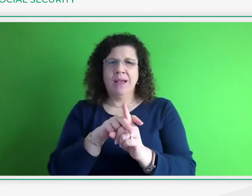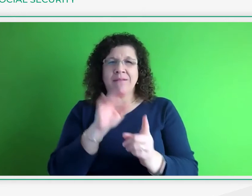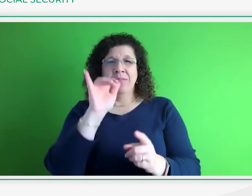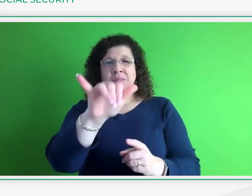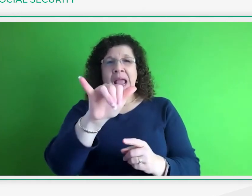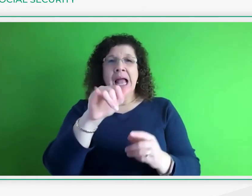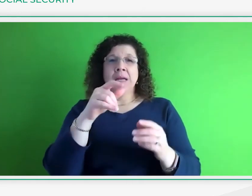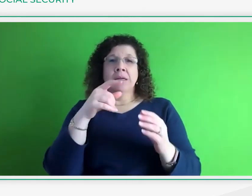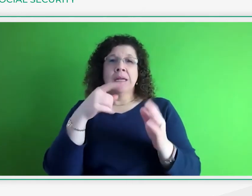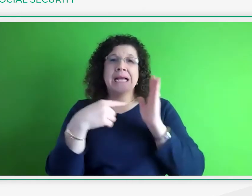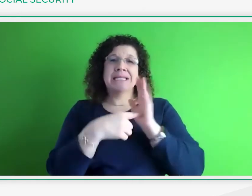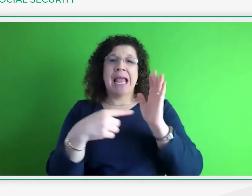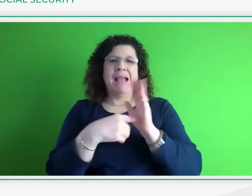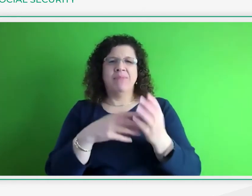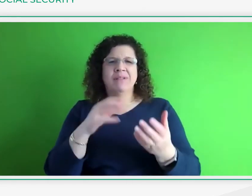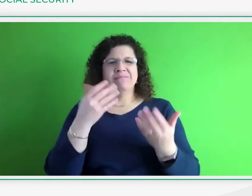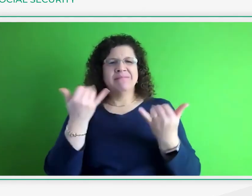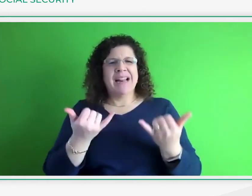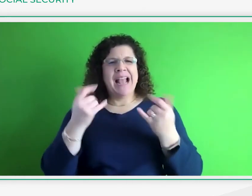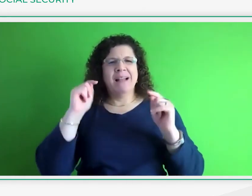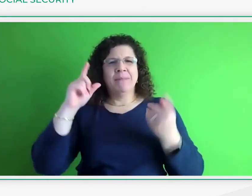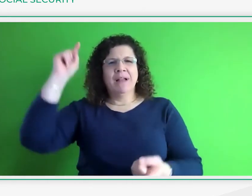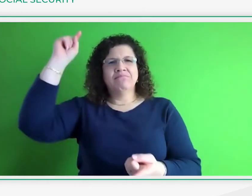For anyone born after that date, it doesn't apply.